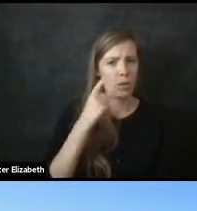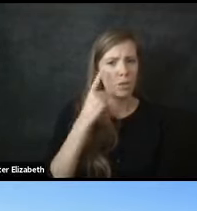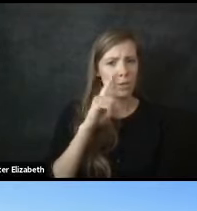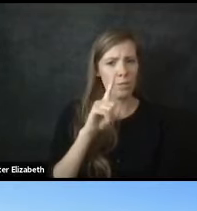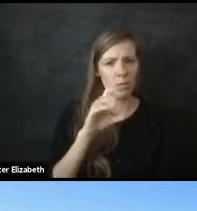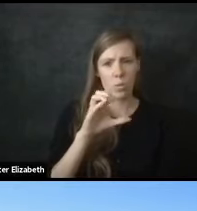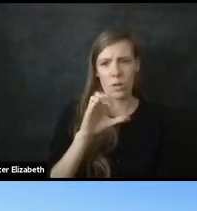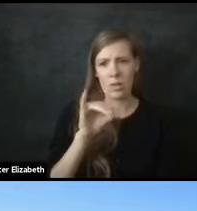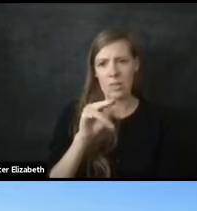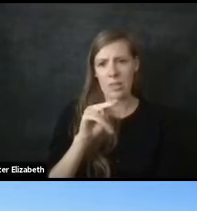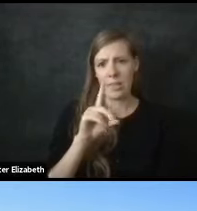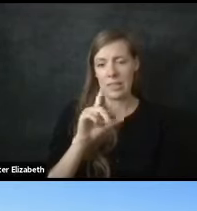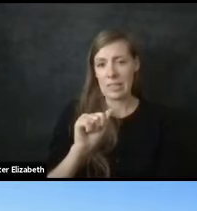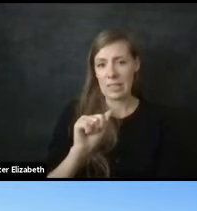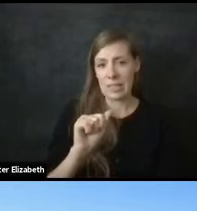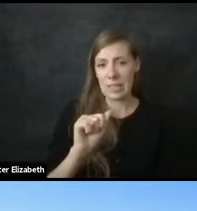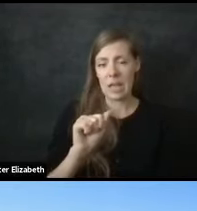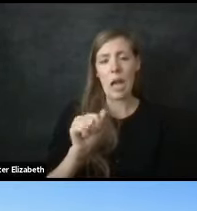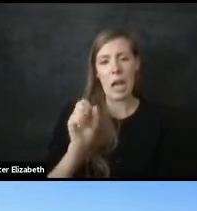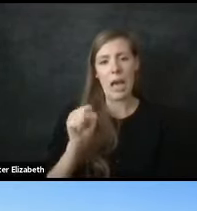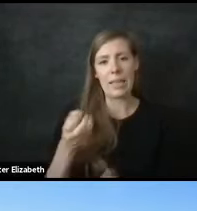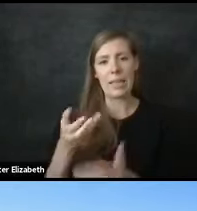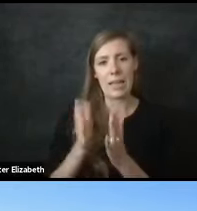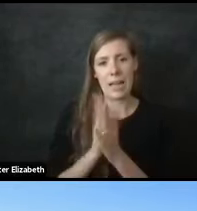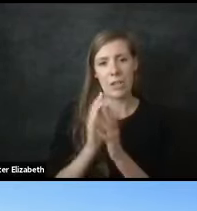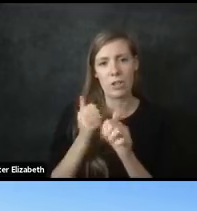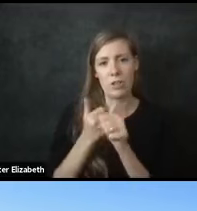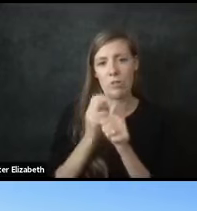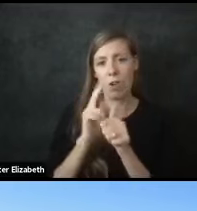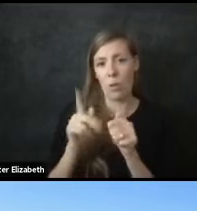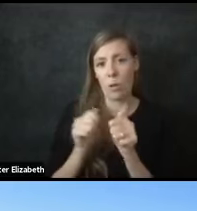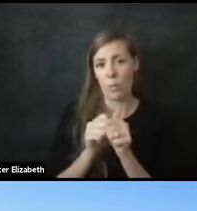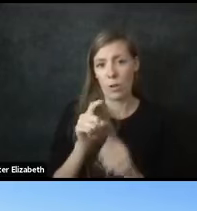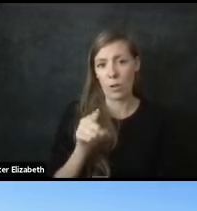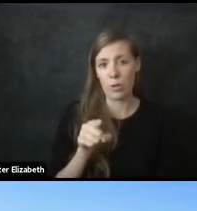I can have her follow up with you if you like, but she does keep